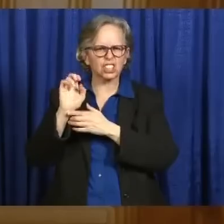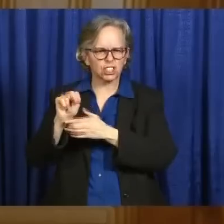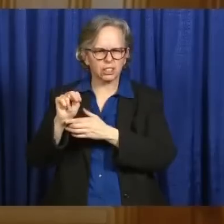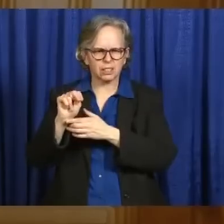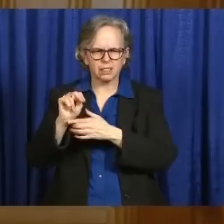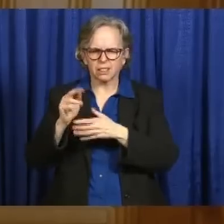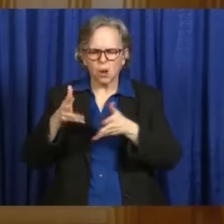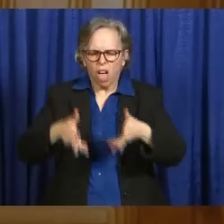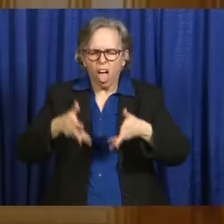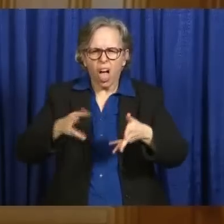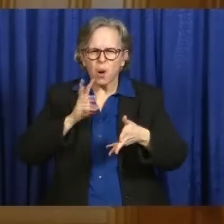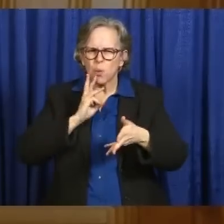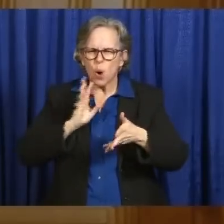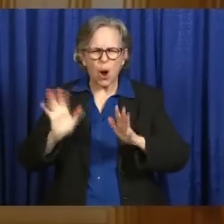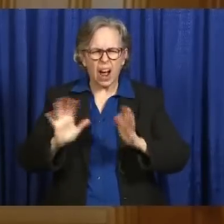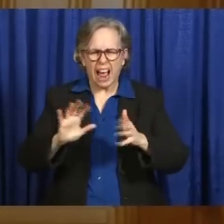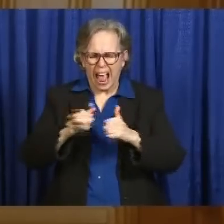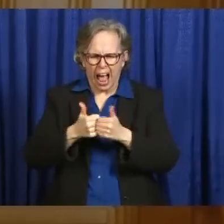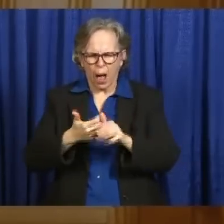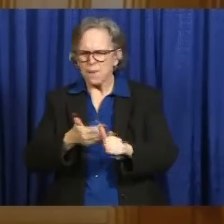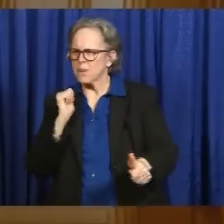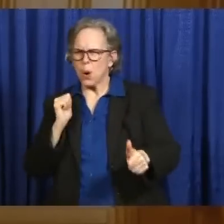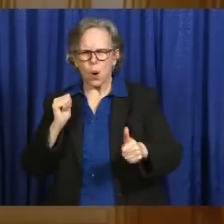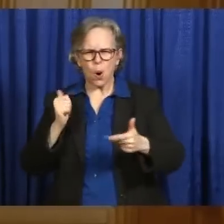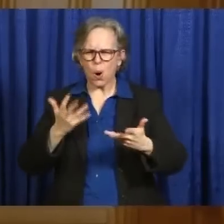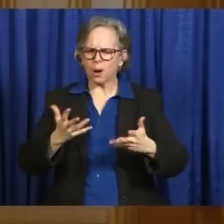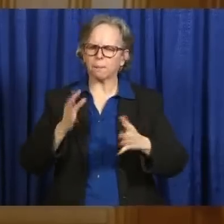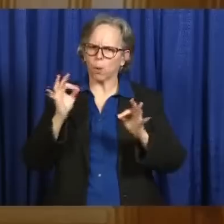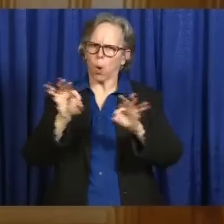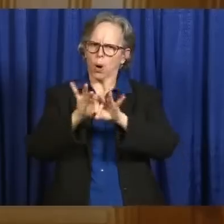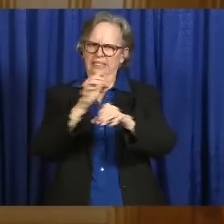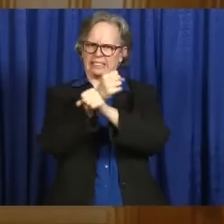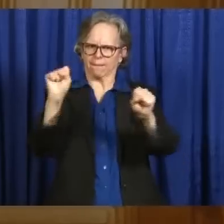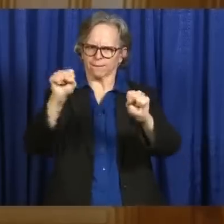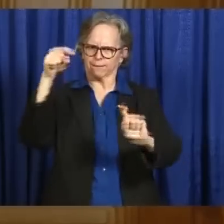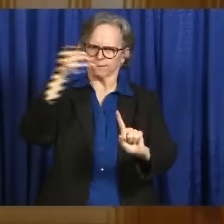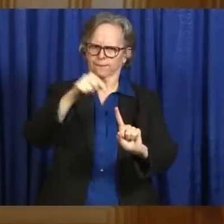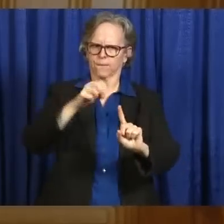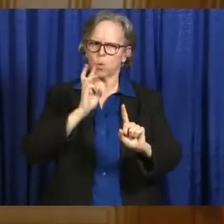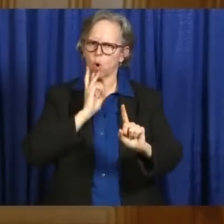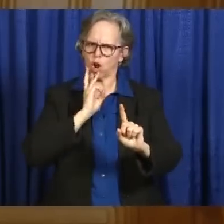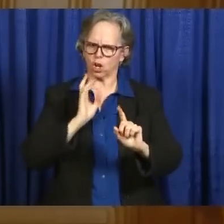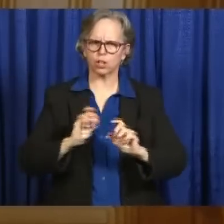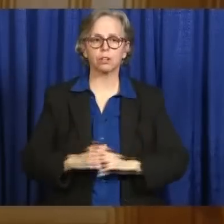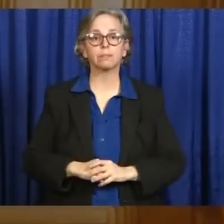STAGNANT WATER IN PLUMBING THAT COULD LEE TO HEALTH RISKS.